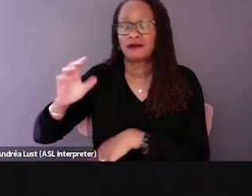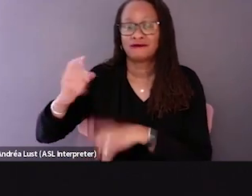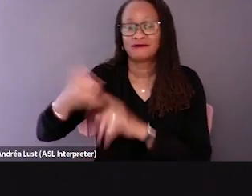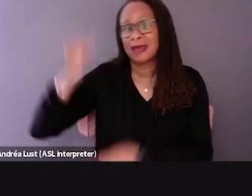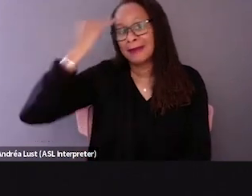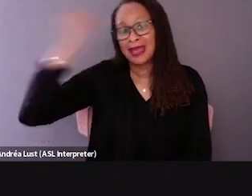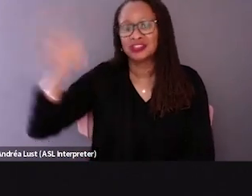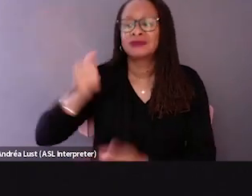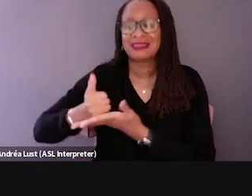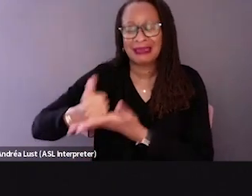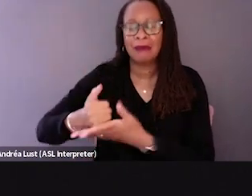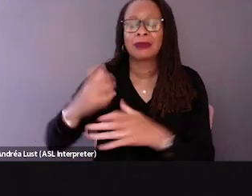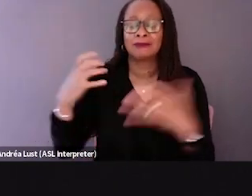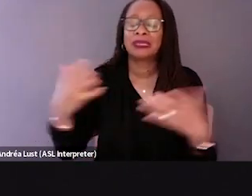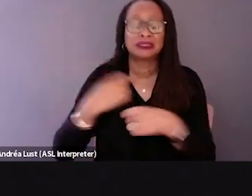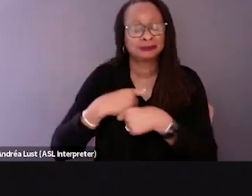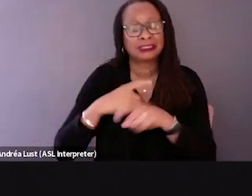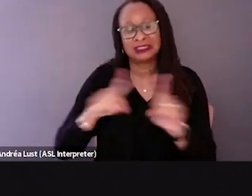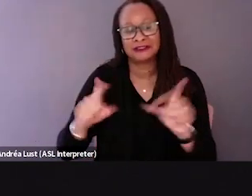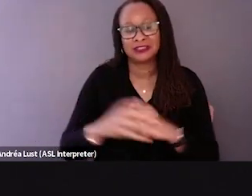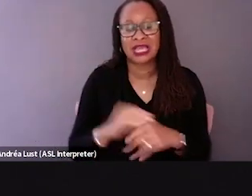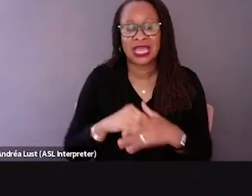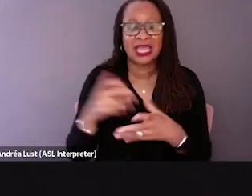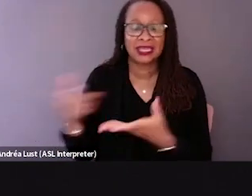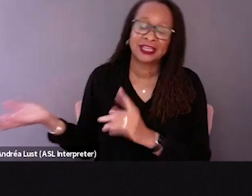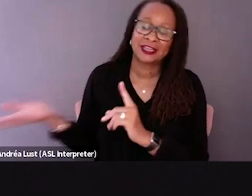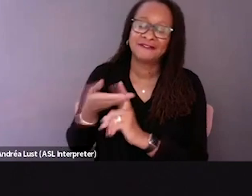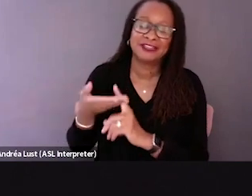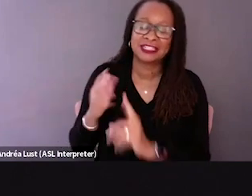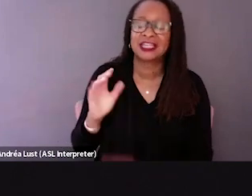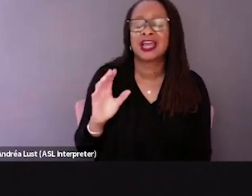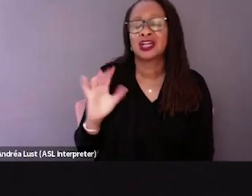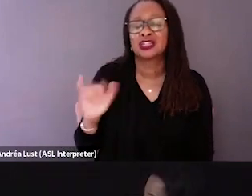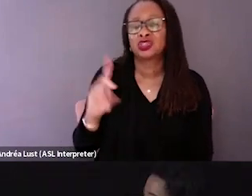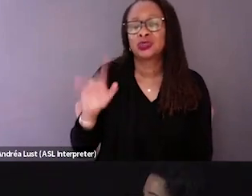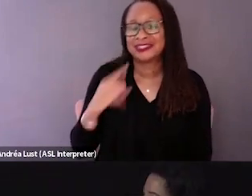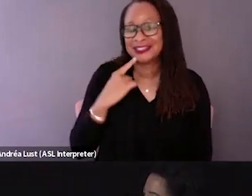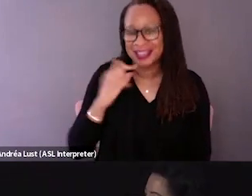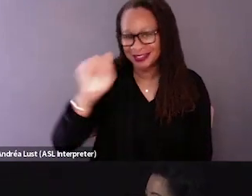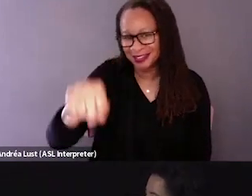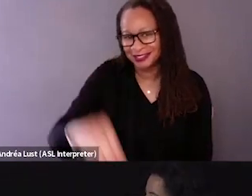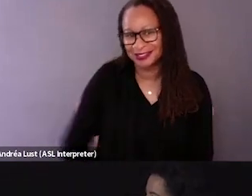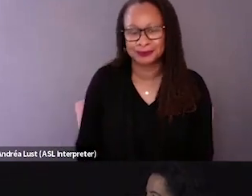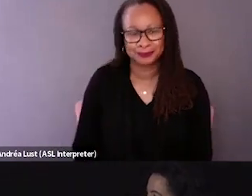That made a huge difference in giving Judy the confidence to say, "Yes, let's do it." And what sort of was your pitch,